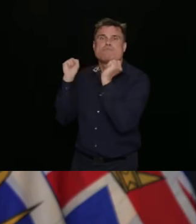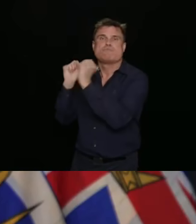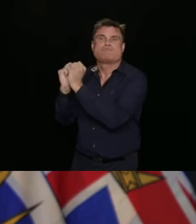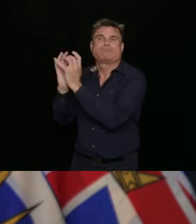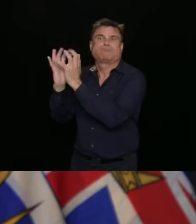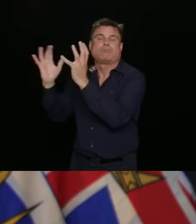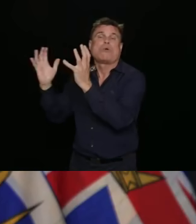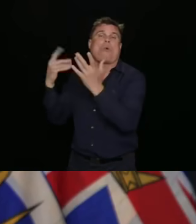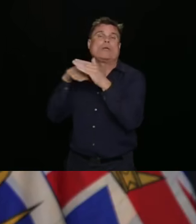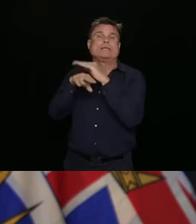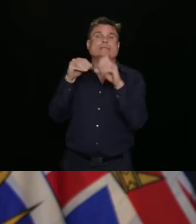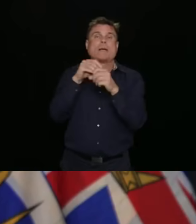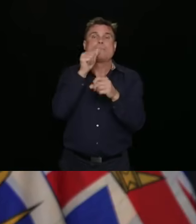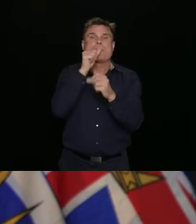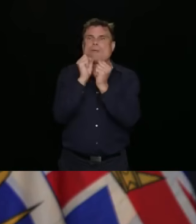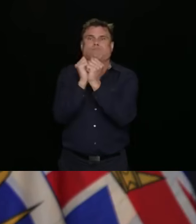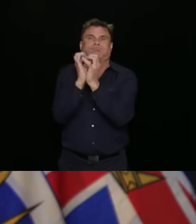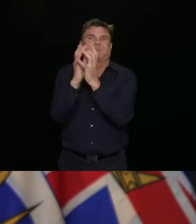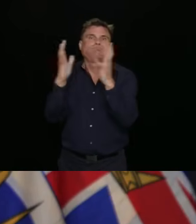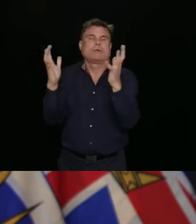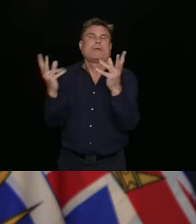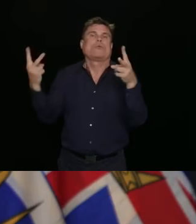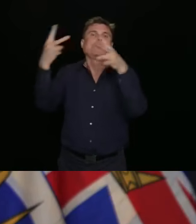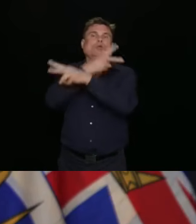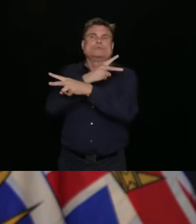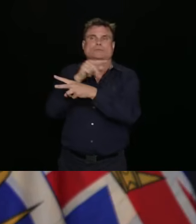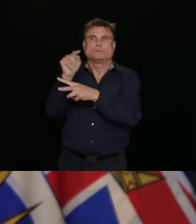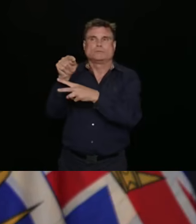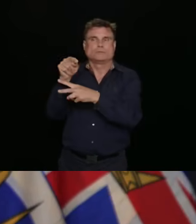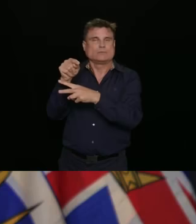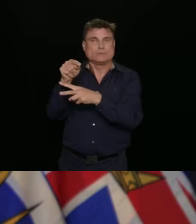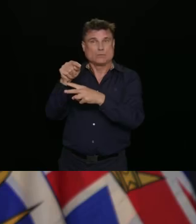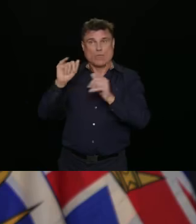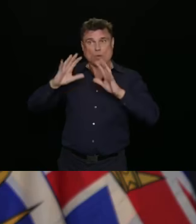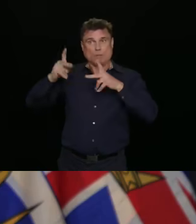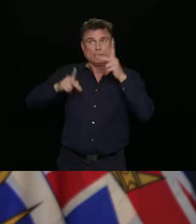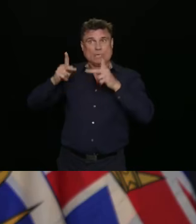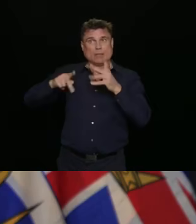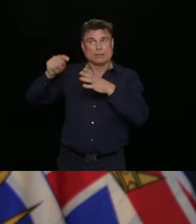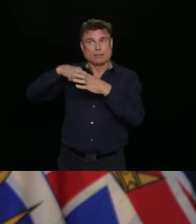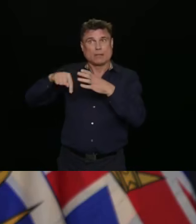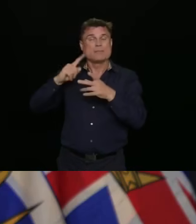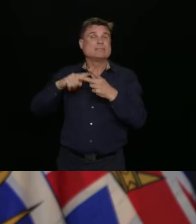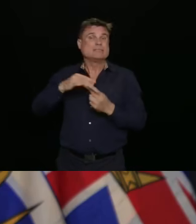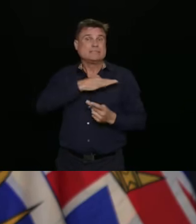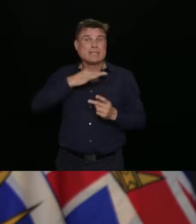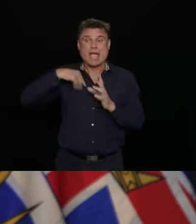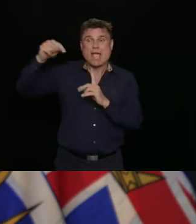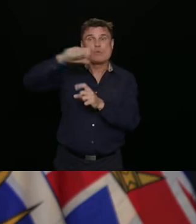Yes. One of the things I noticed in the responses to the survey was,